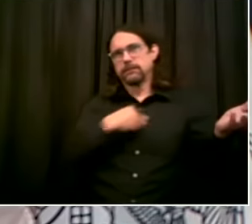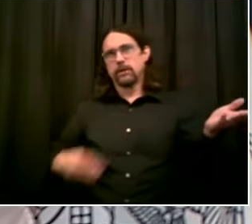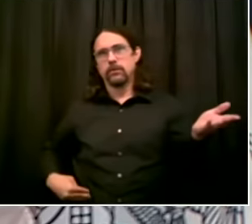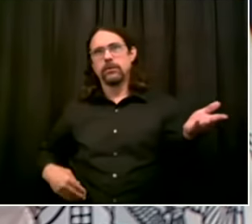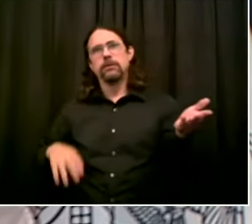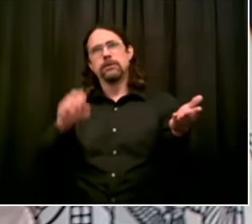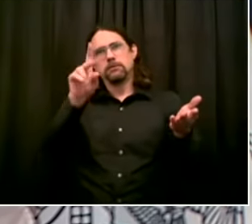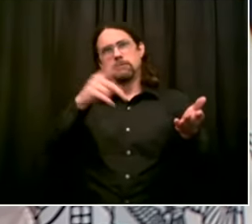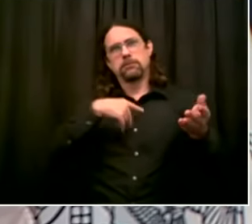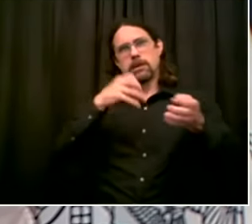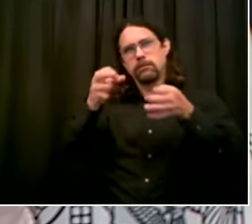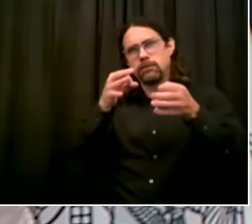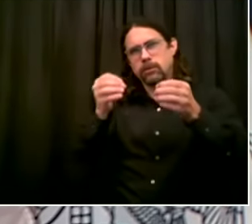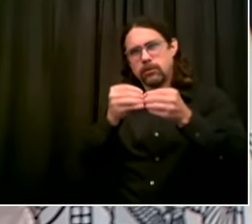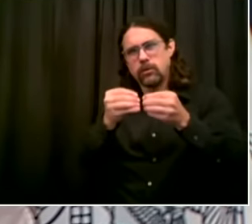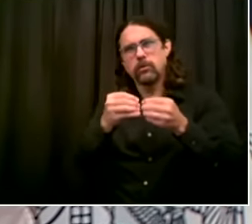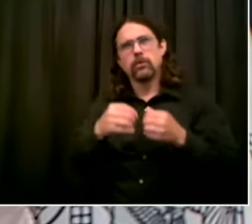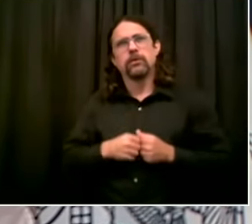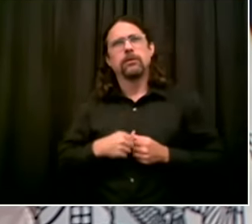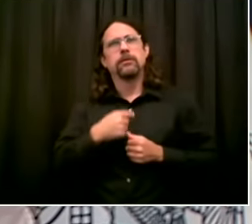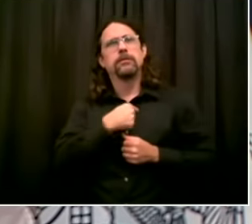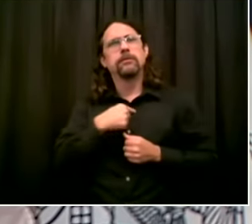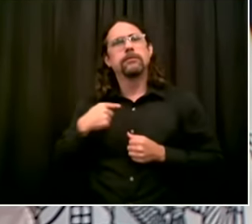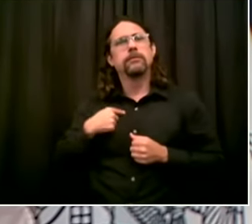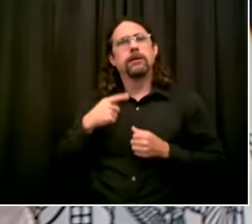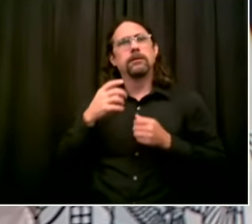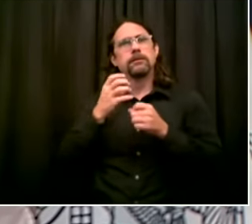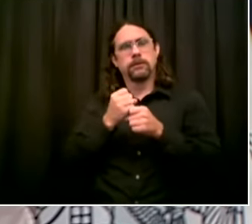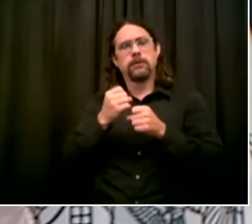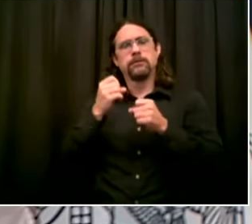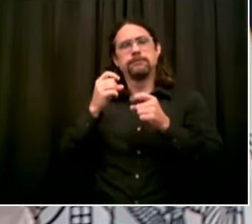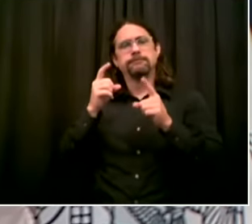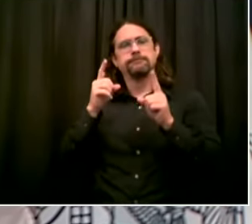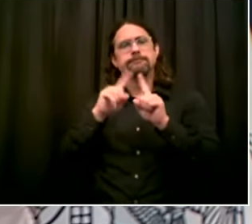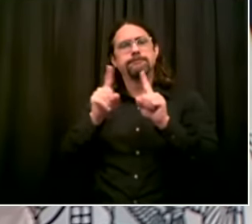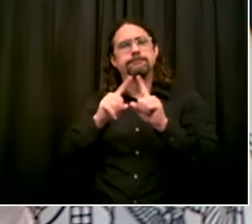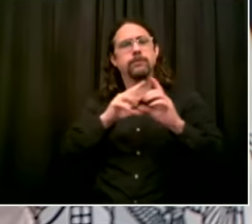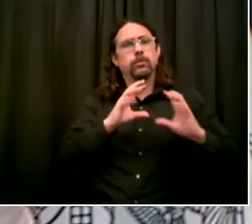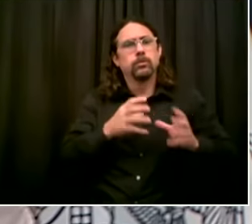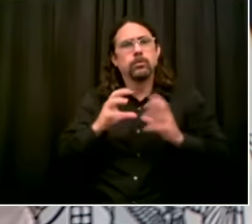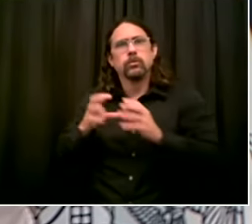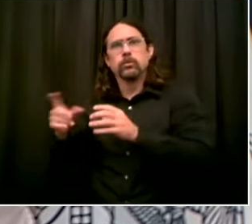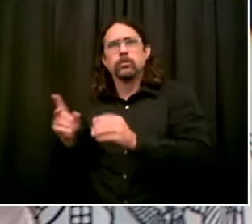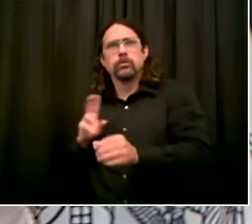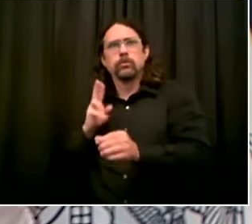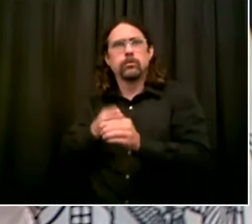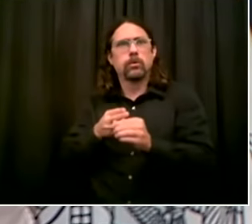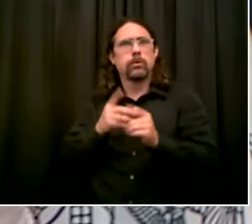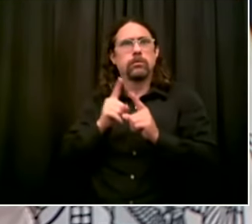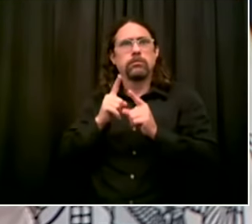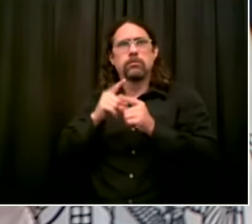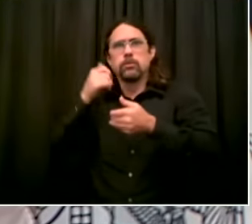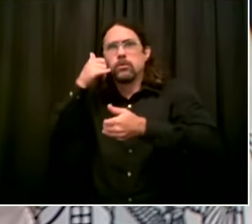THAN WHAT WE ORIGINALLY NAMED S ATHOCE EAN PARKWAY CLUSTER.